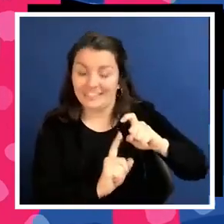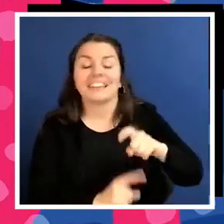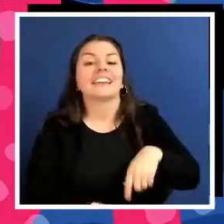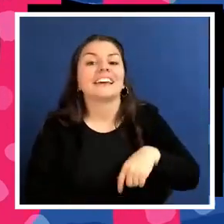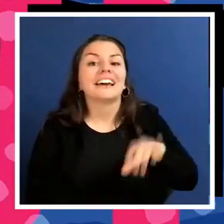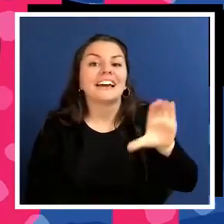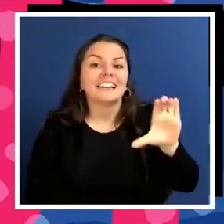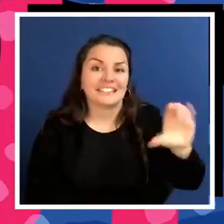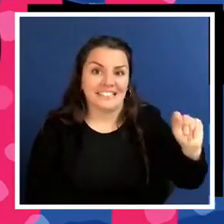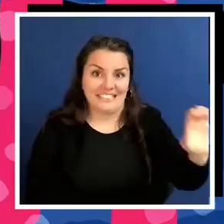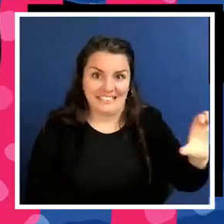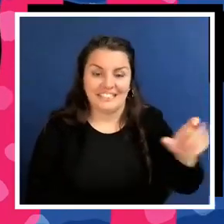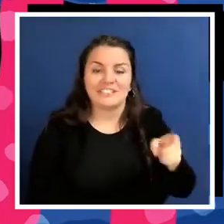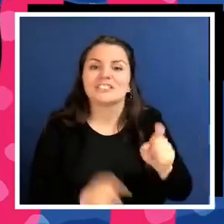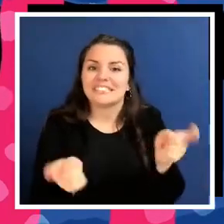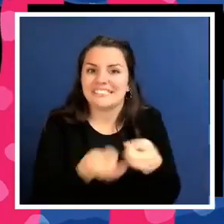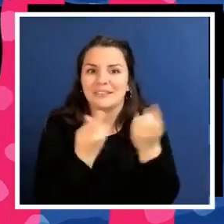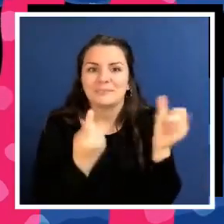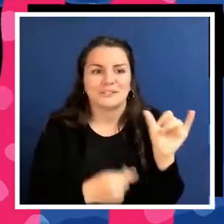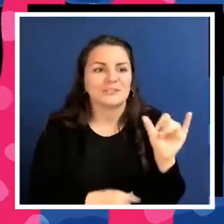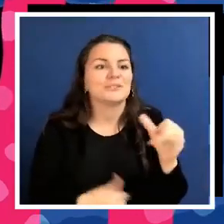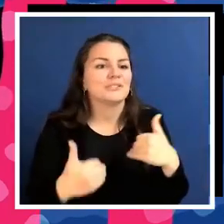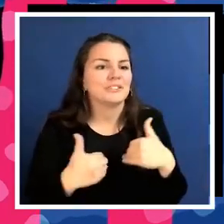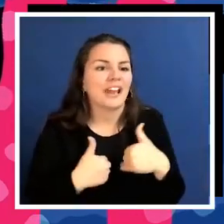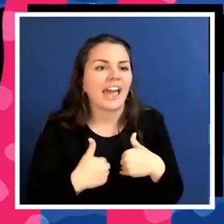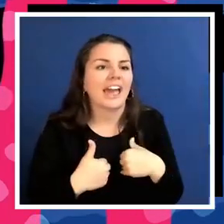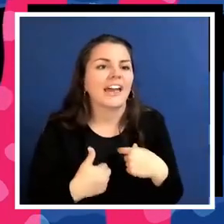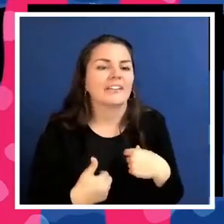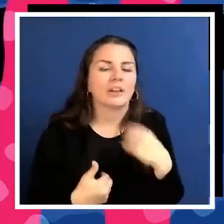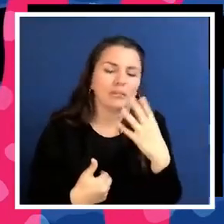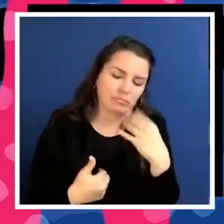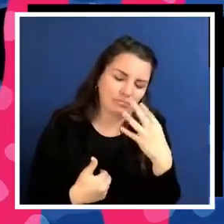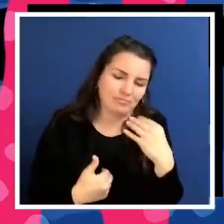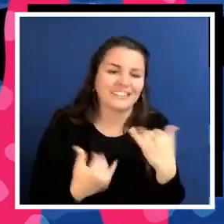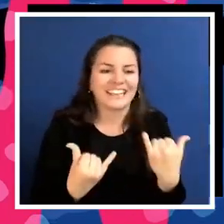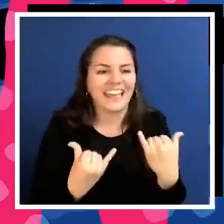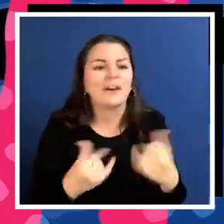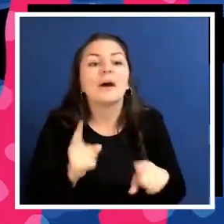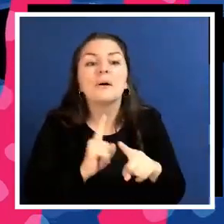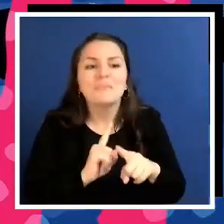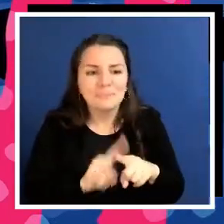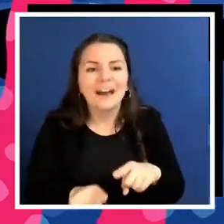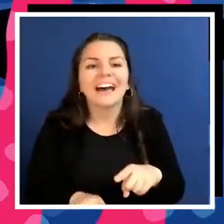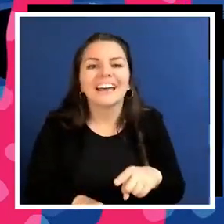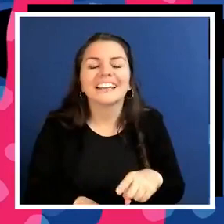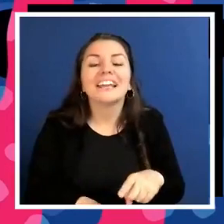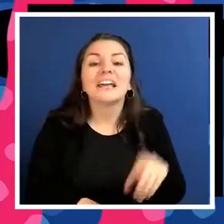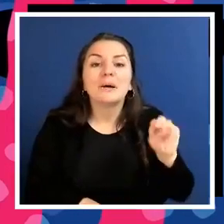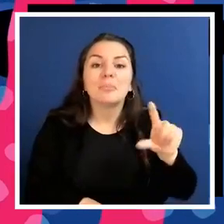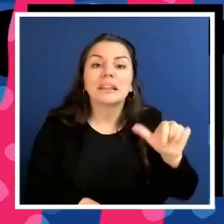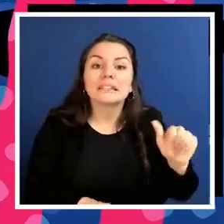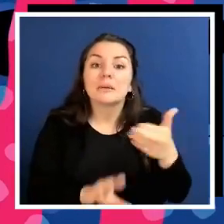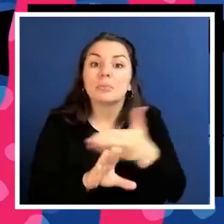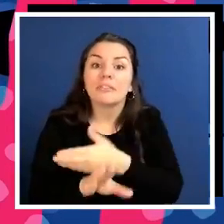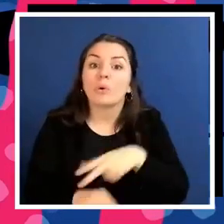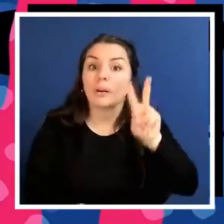YOUR BABY IS SO BEAUTIFUL IT'S RIDICULOUS! HEY BABY! THIS IS MY BABY GIRL WHO IS A BENEFICIARY OF THE CHILD TAX CREDIT.